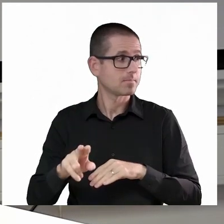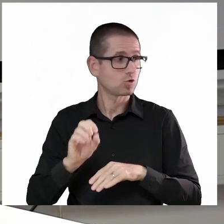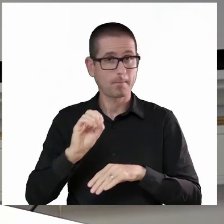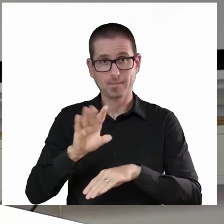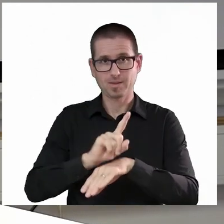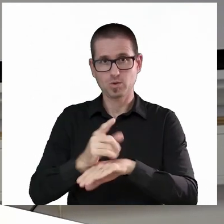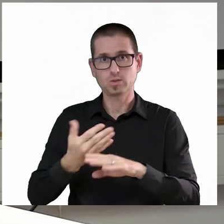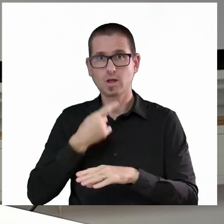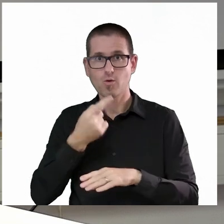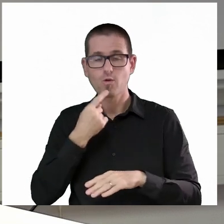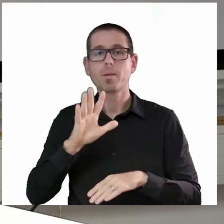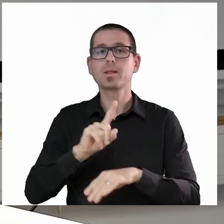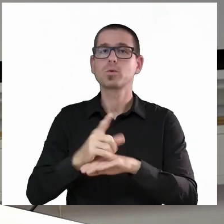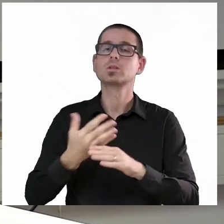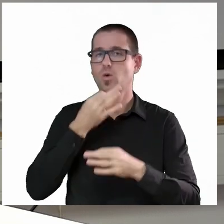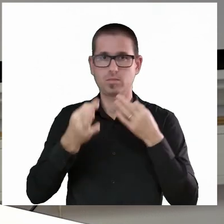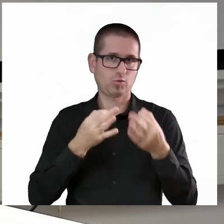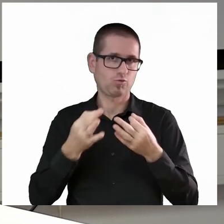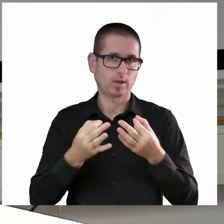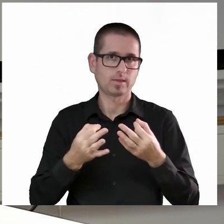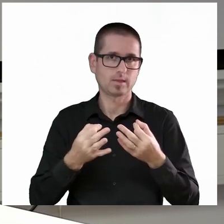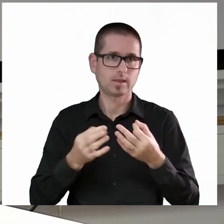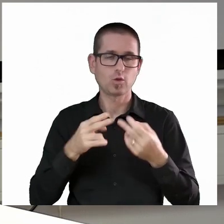to talk and five minutes for the question and answer session.